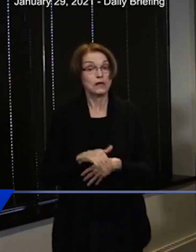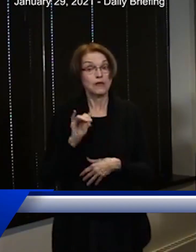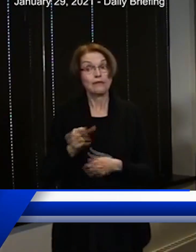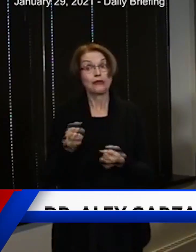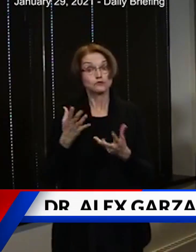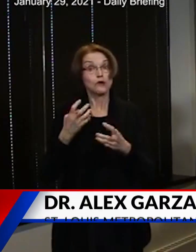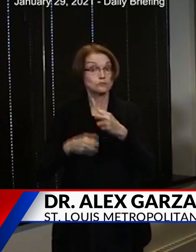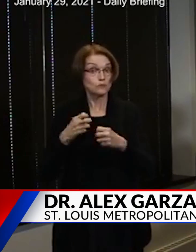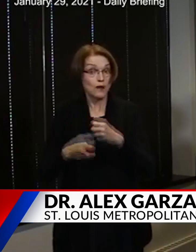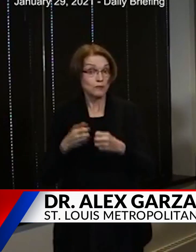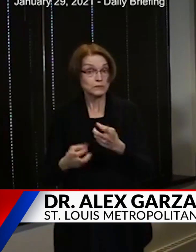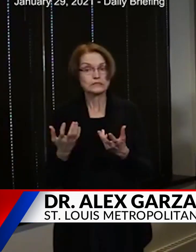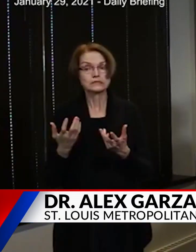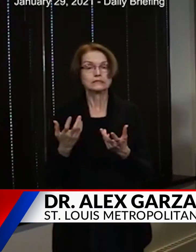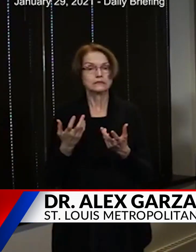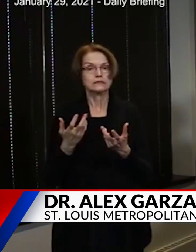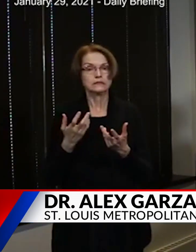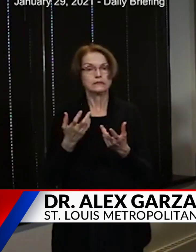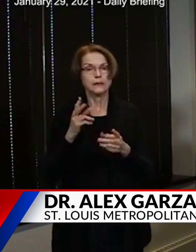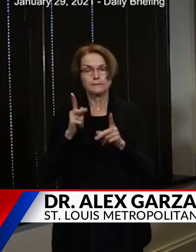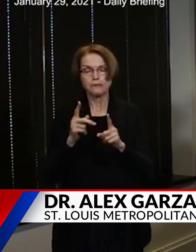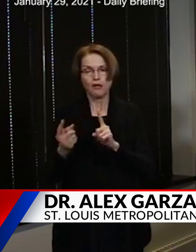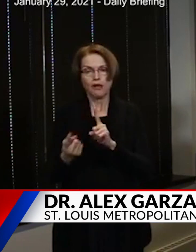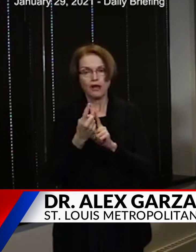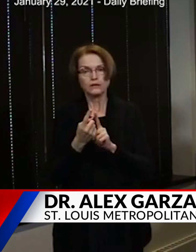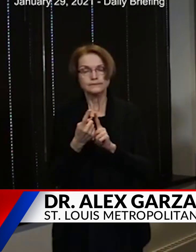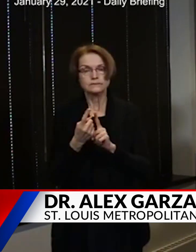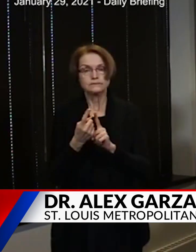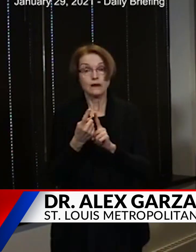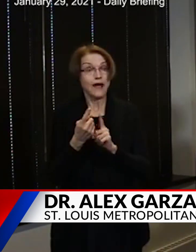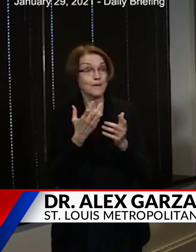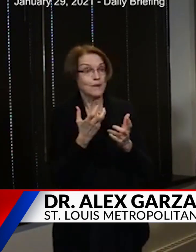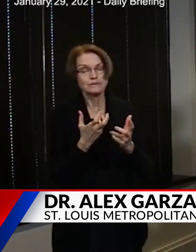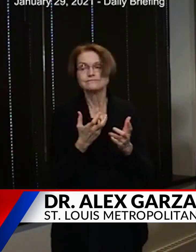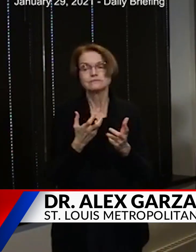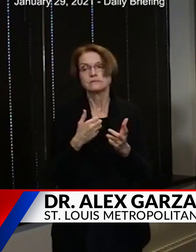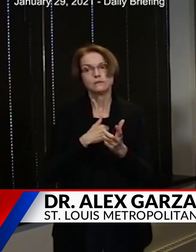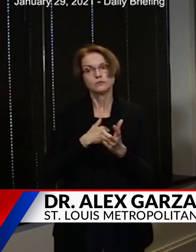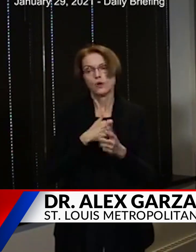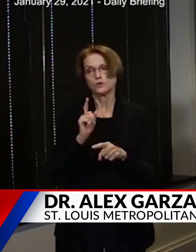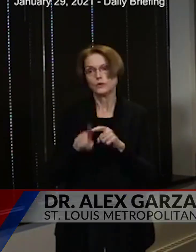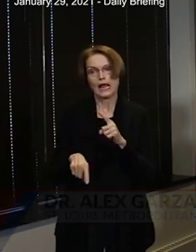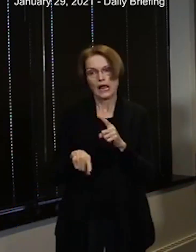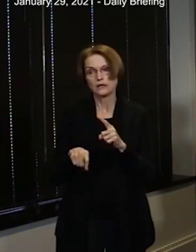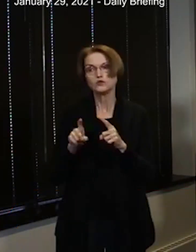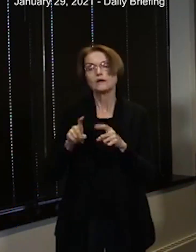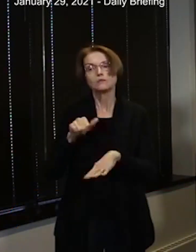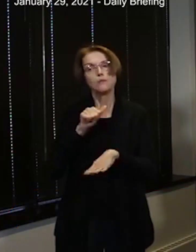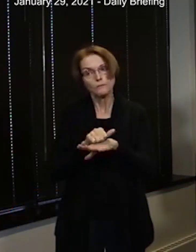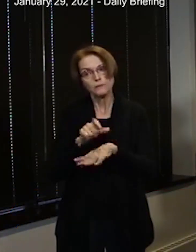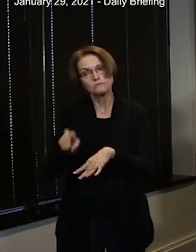CHESTERFIELD DOCTOR GARZA SAYS THOSE MESSAGES ARE FALSE. THAT'S CAUSED SOME ISSUES